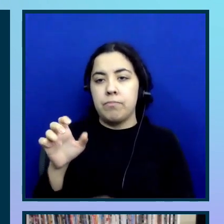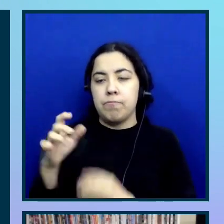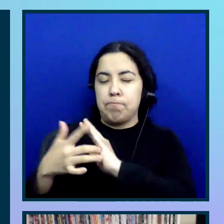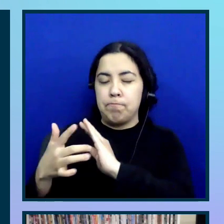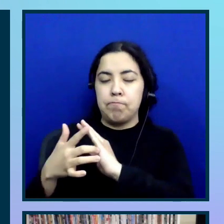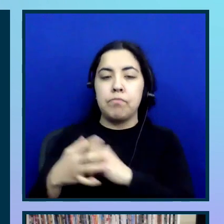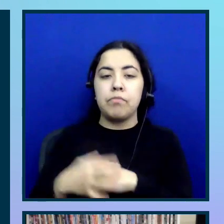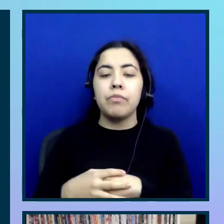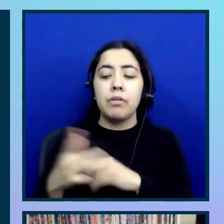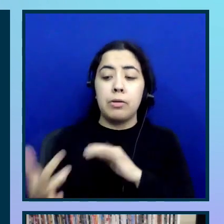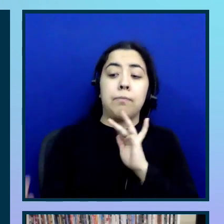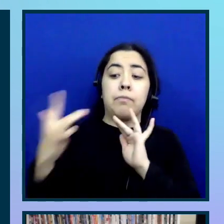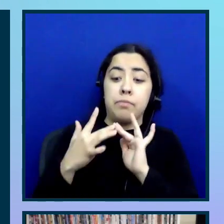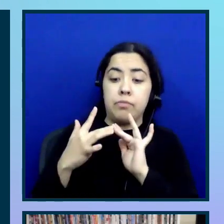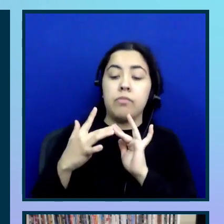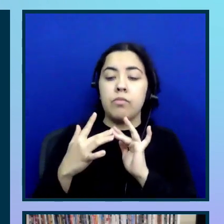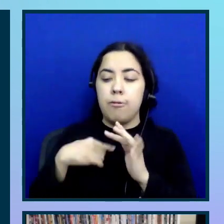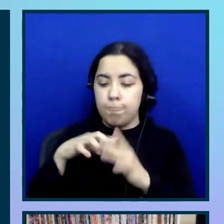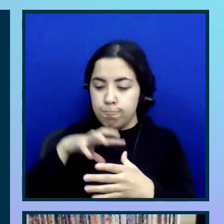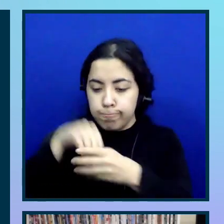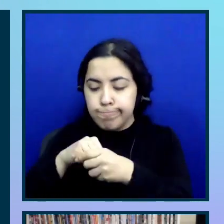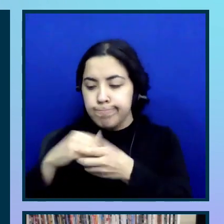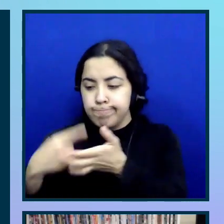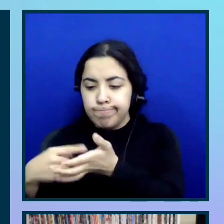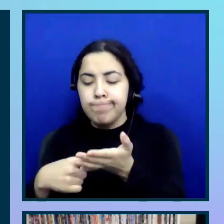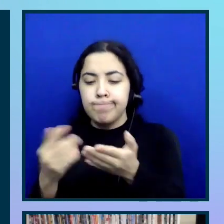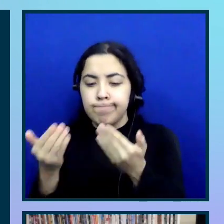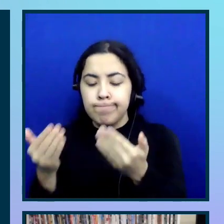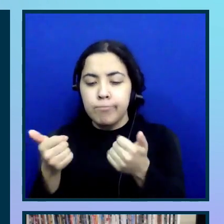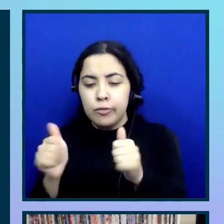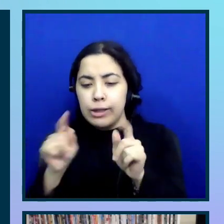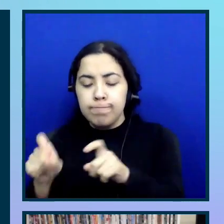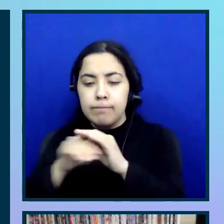and brought in onto the team to conduct accessibility testing and as development was taking place.